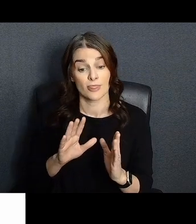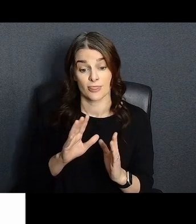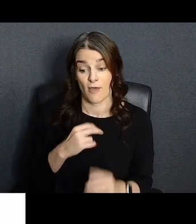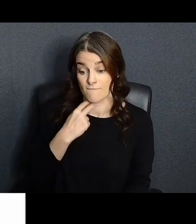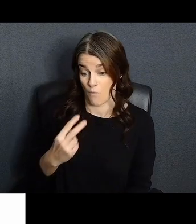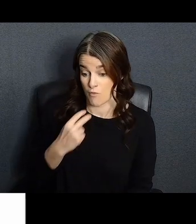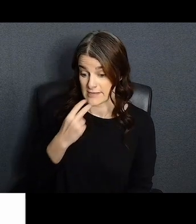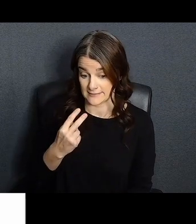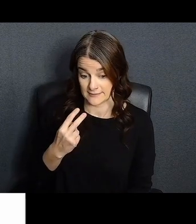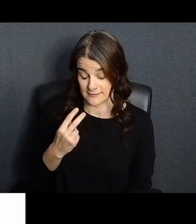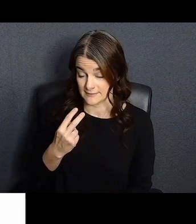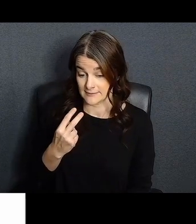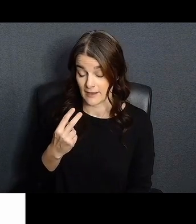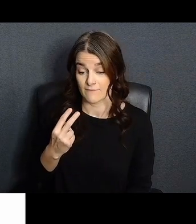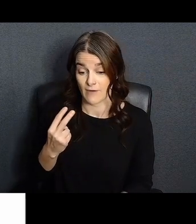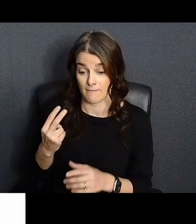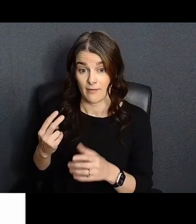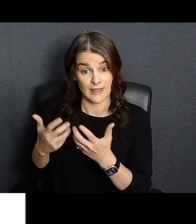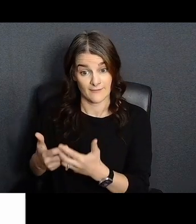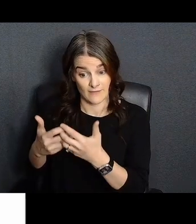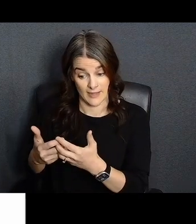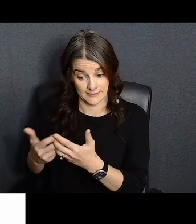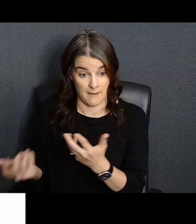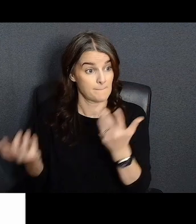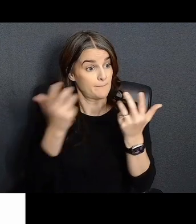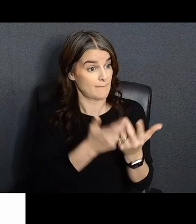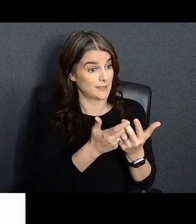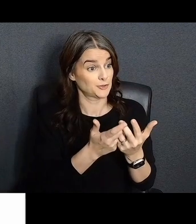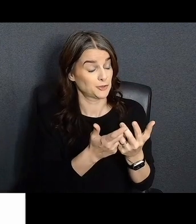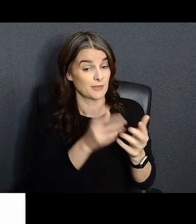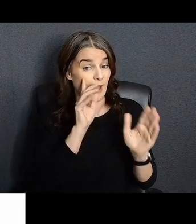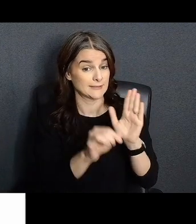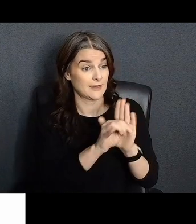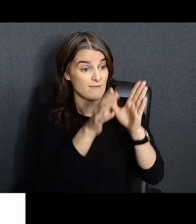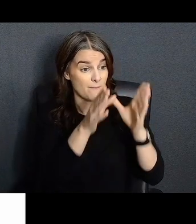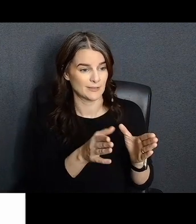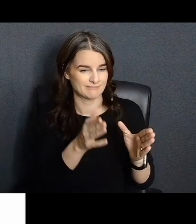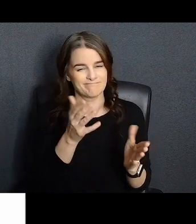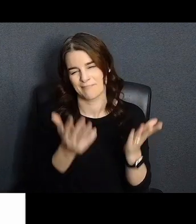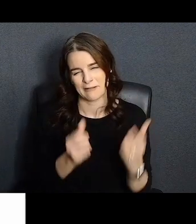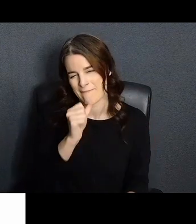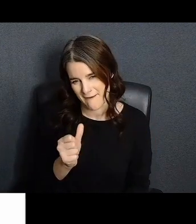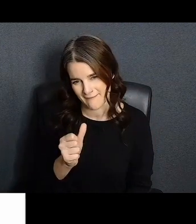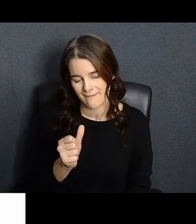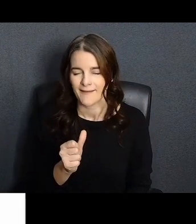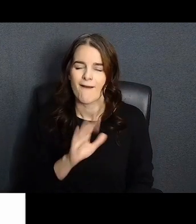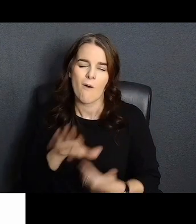might not match the identity of the individual. So that's just one of those-- every device has pros and cons.